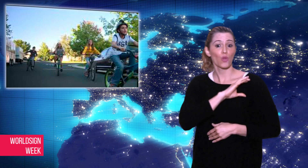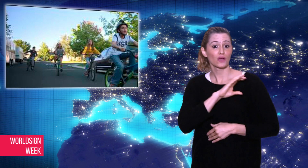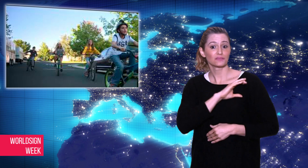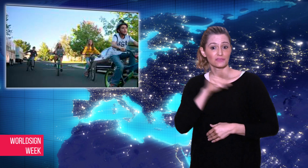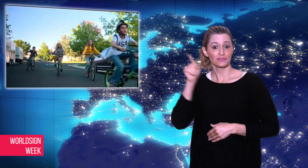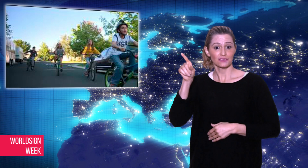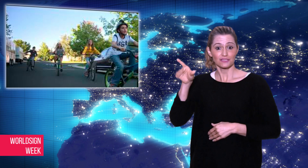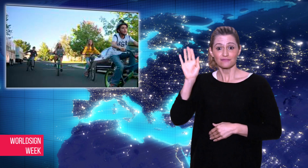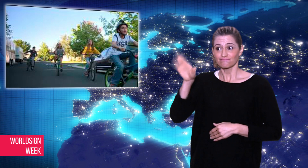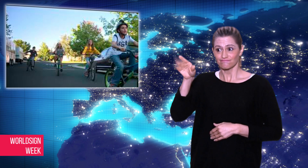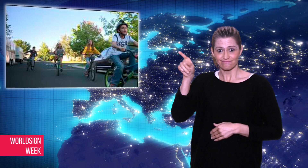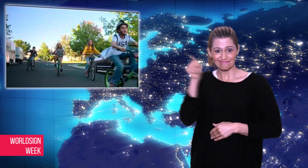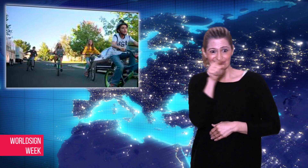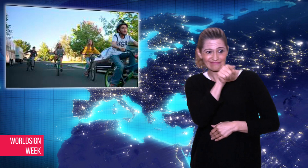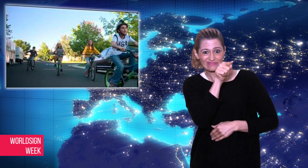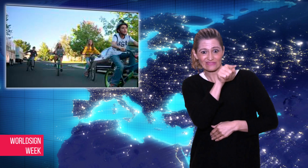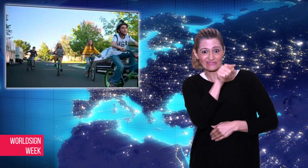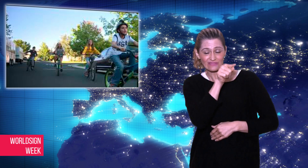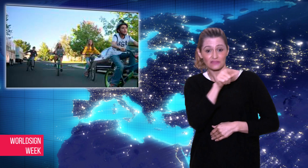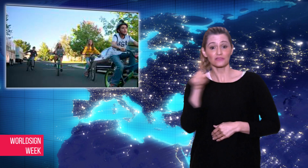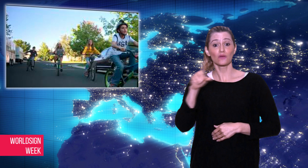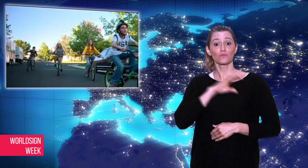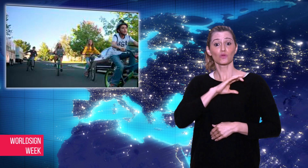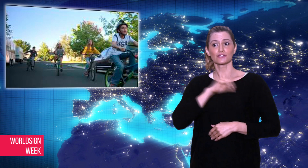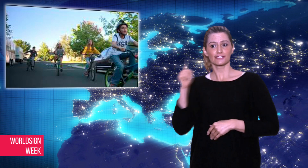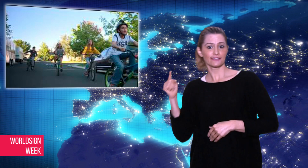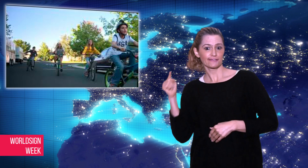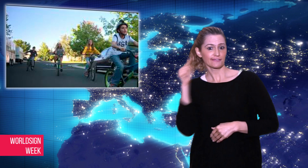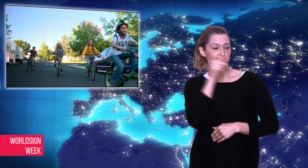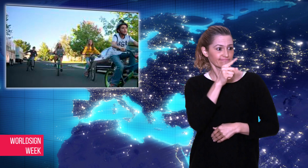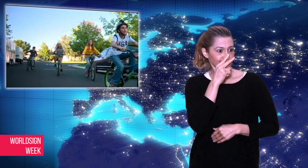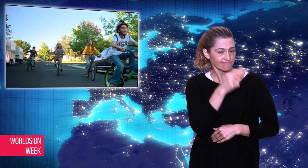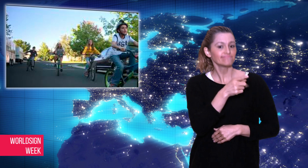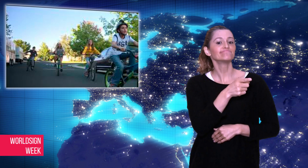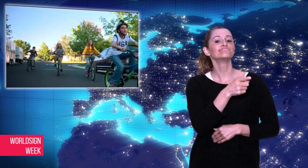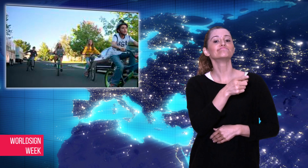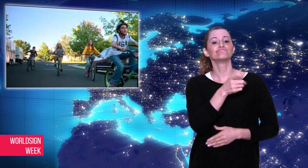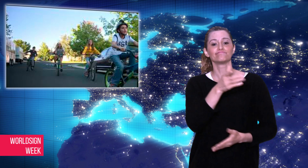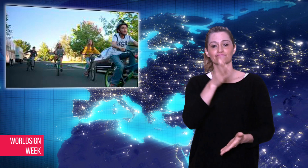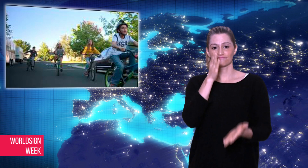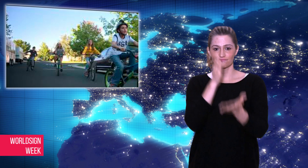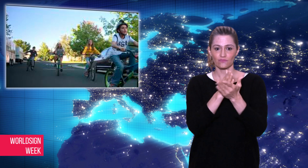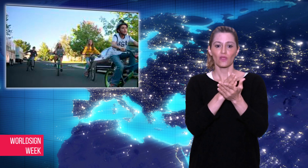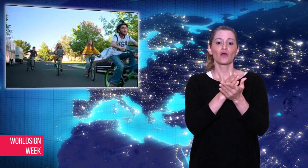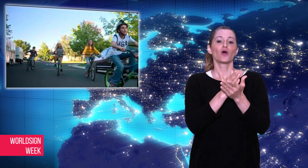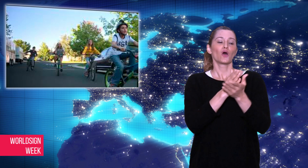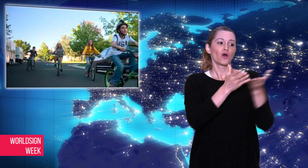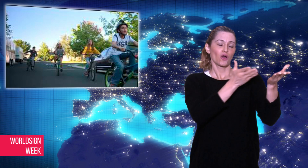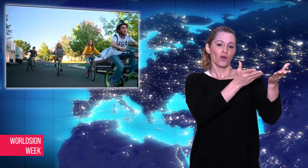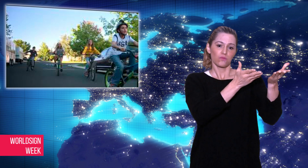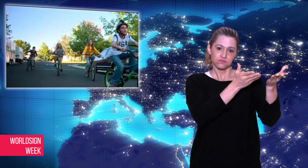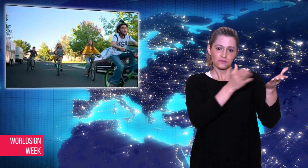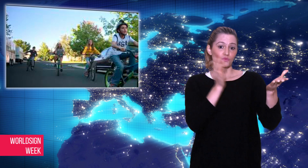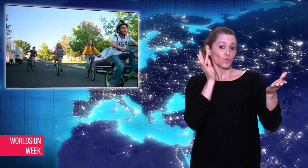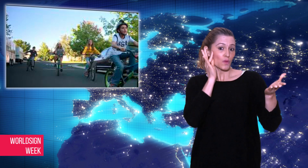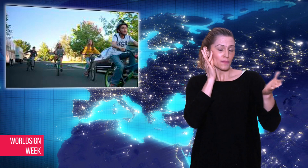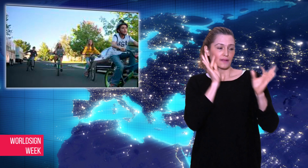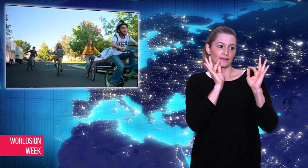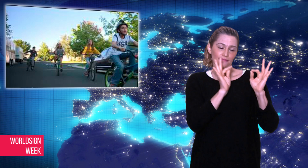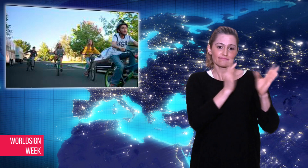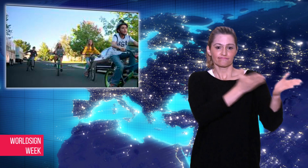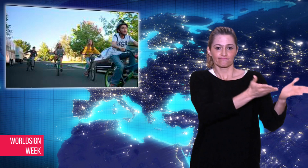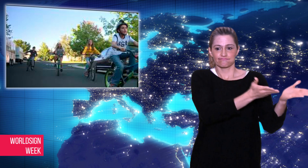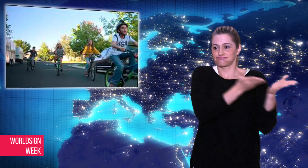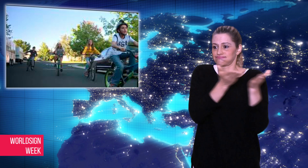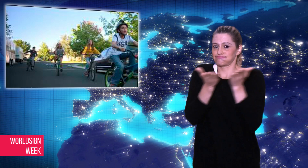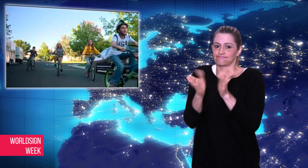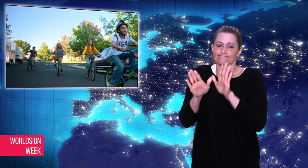They contacted the police and they brought her to